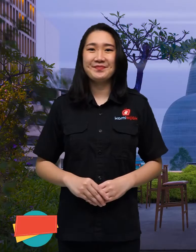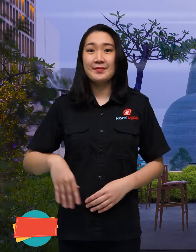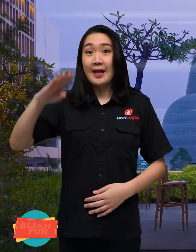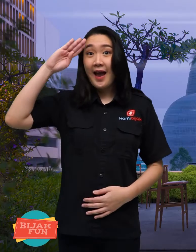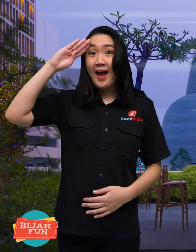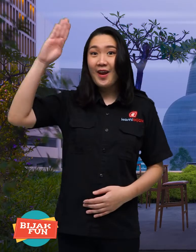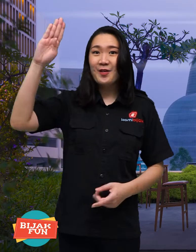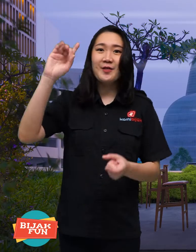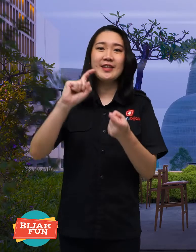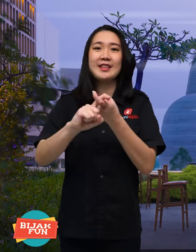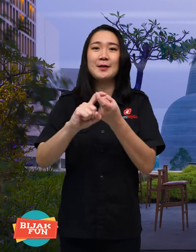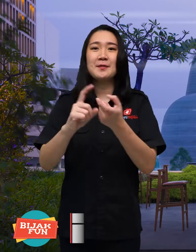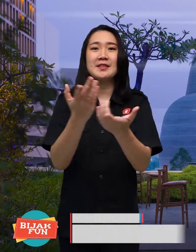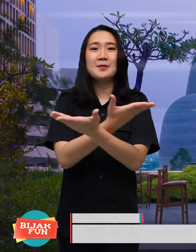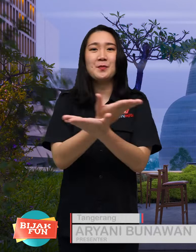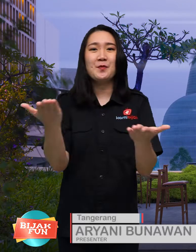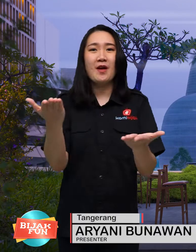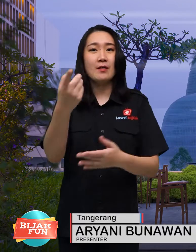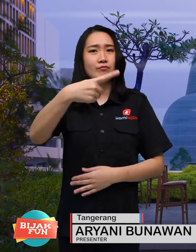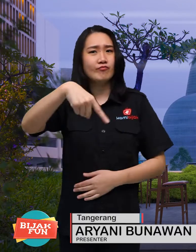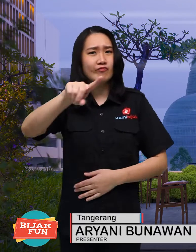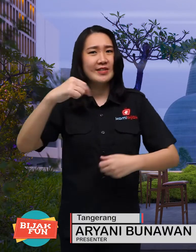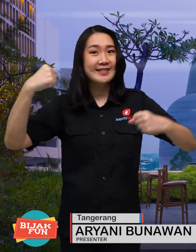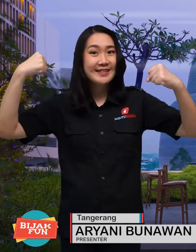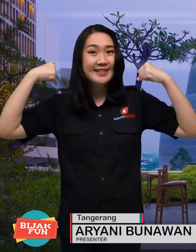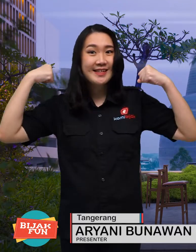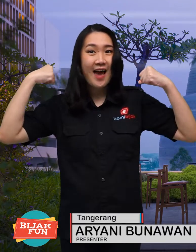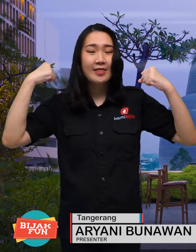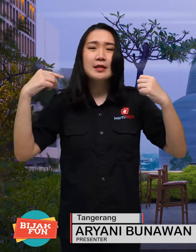Hello everyone, are you all right?